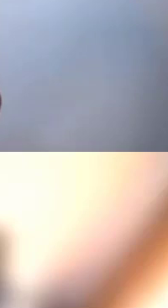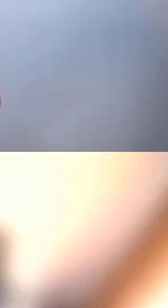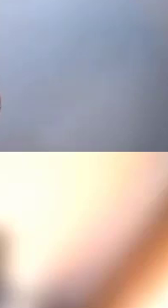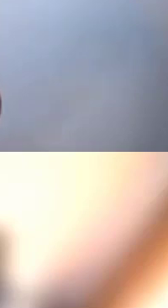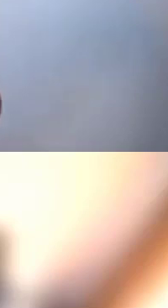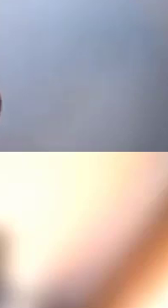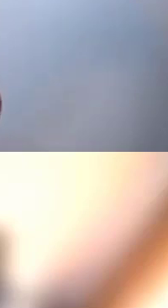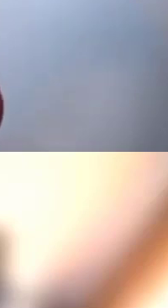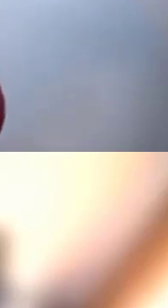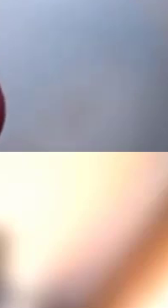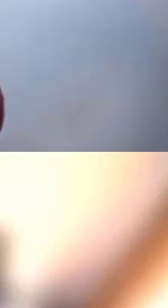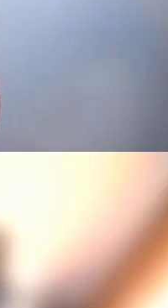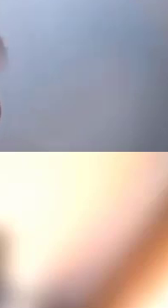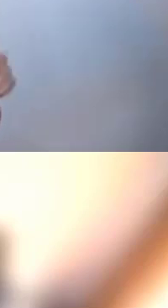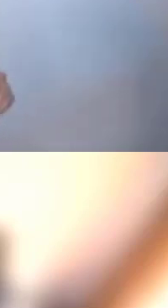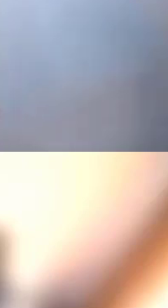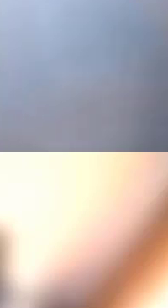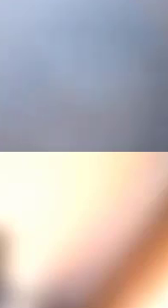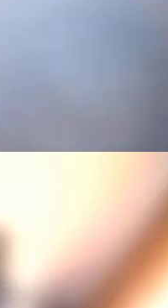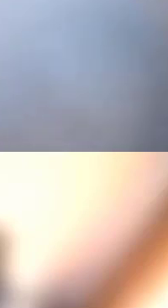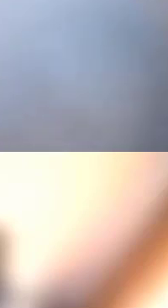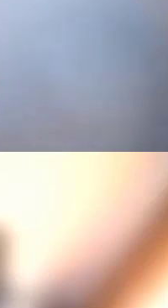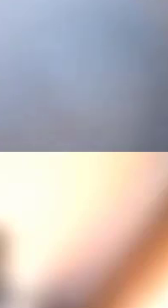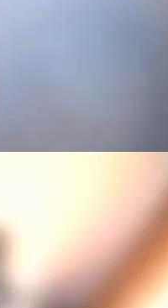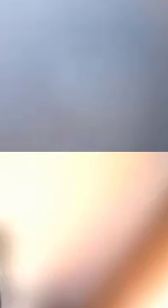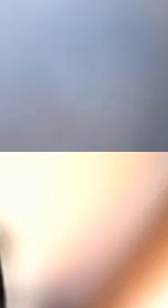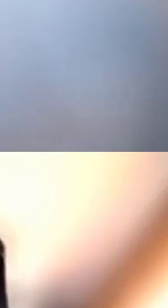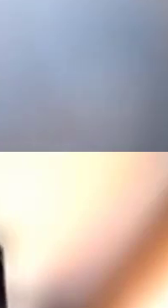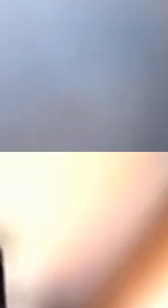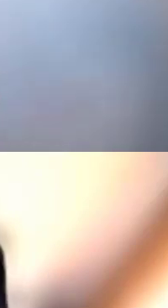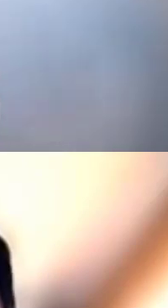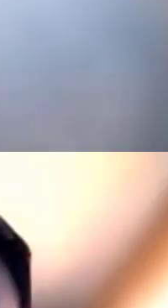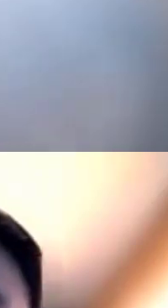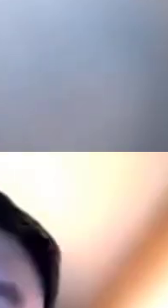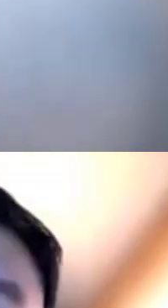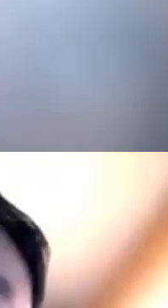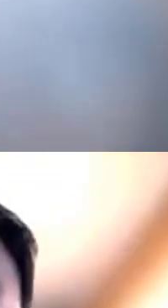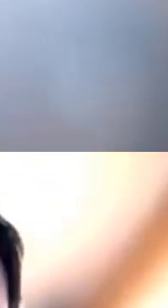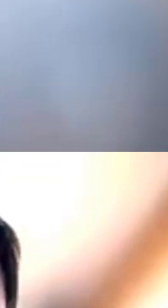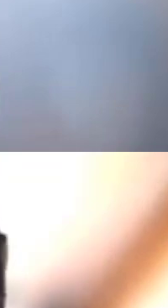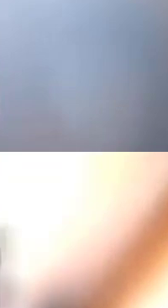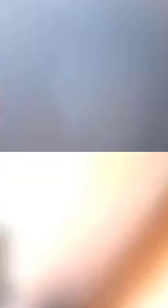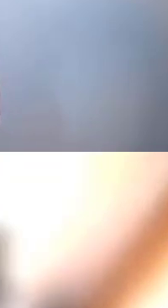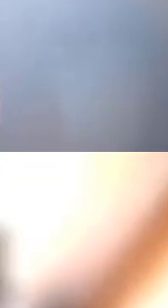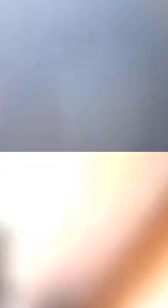or preparing the data, those are considered allowable costs,